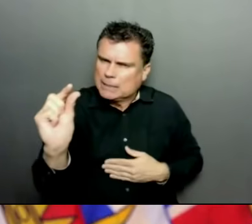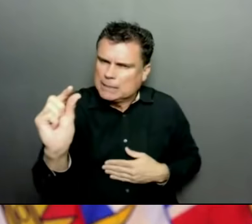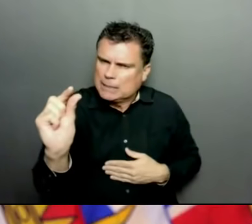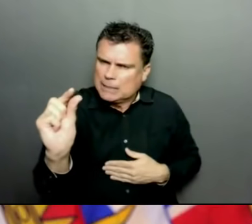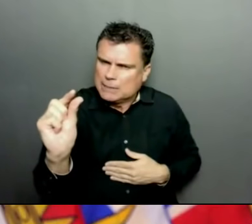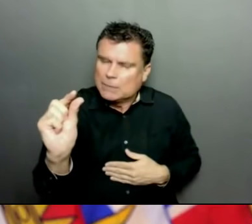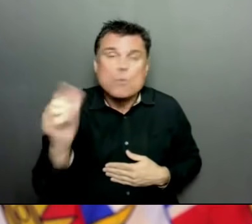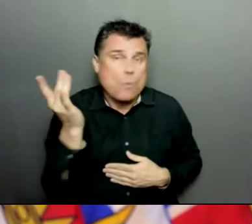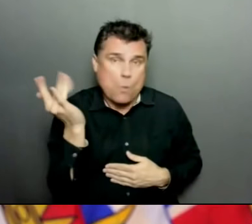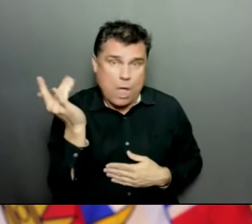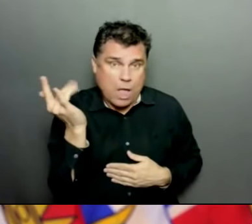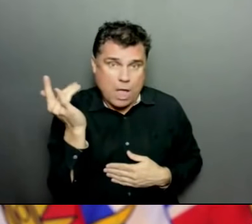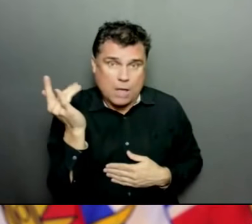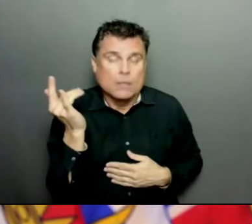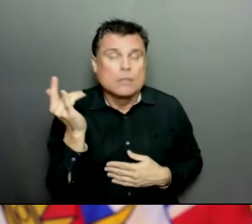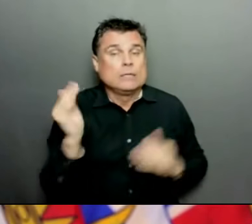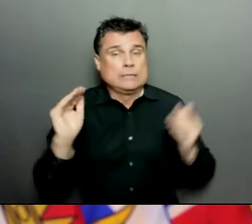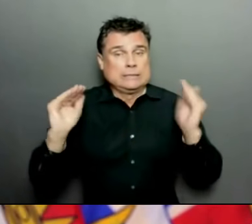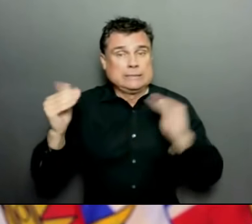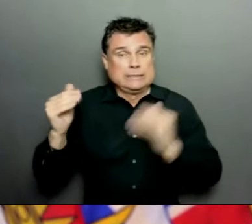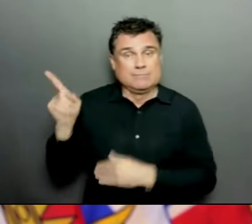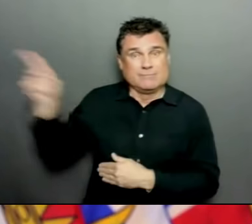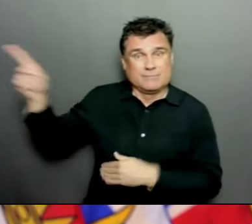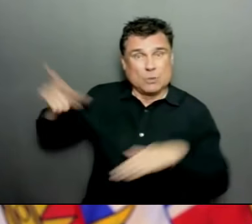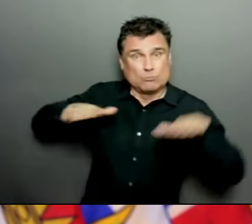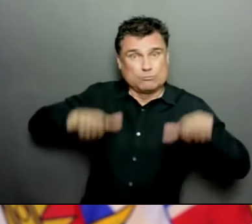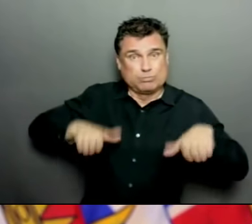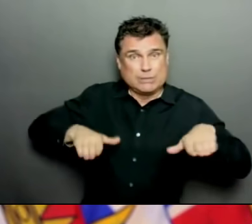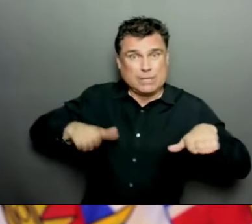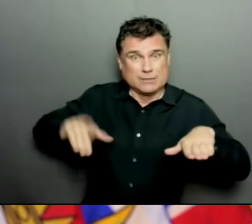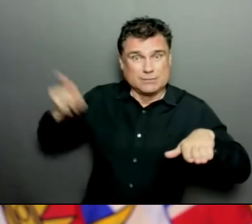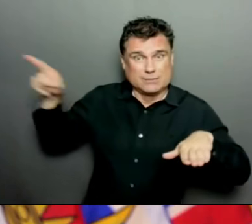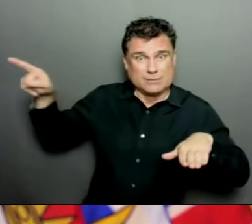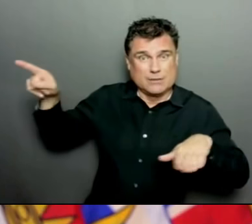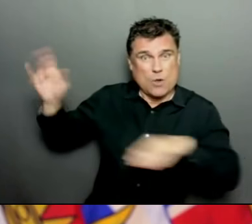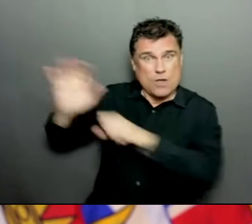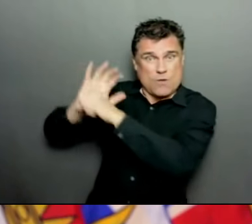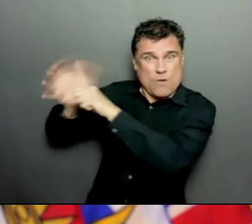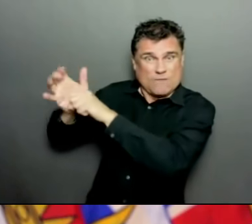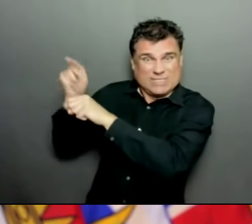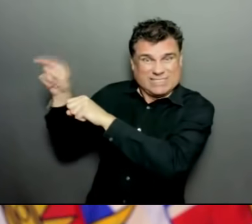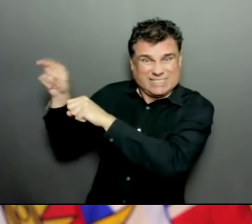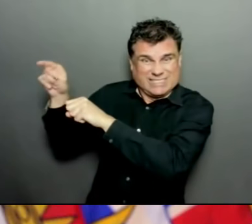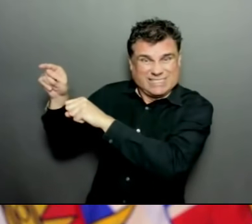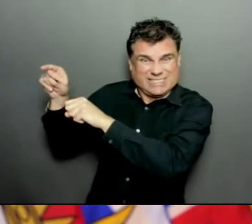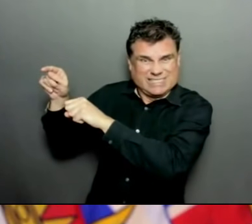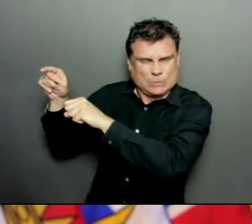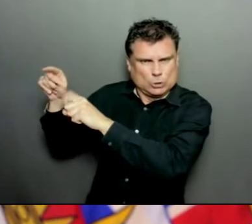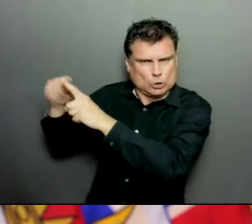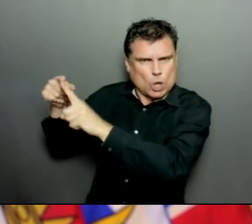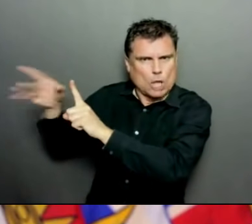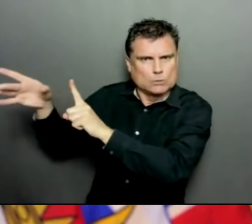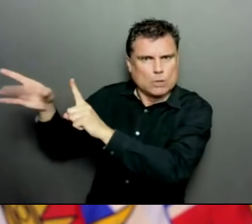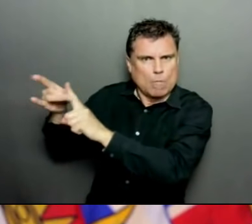more easily that gets introduced here in BC at this point, that would concern me because that means the whole start of our immunization program